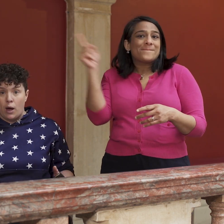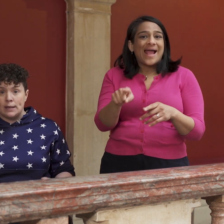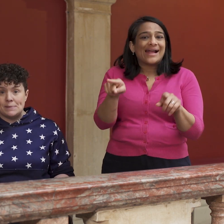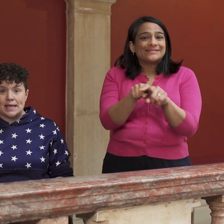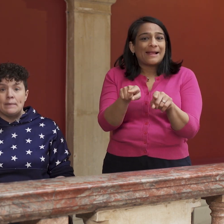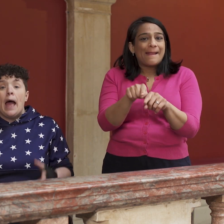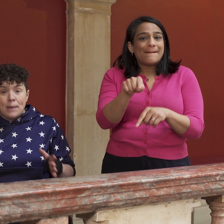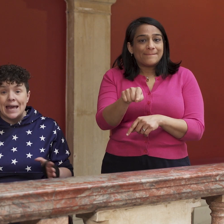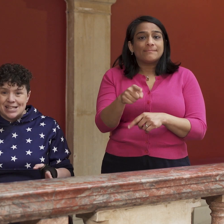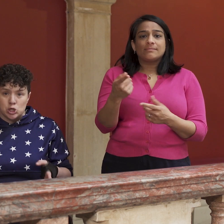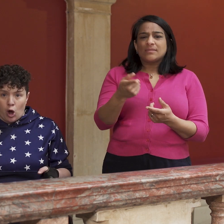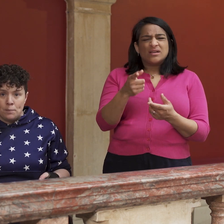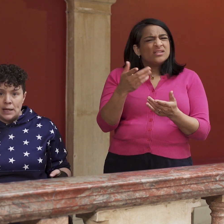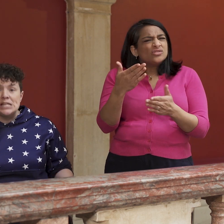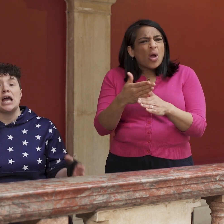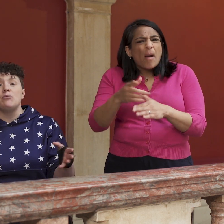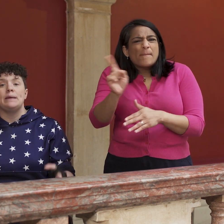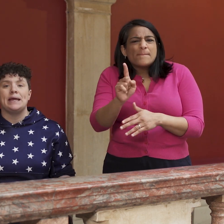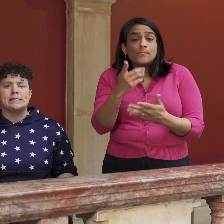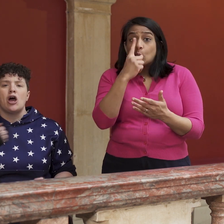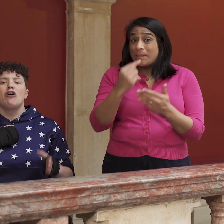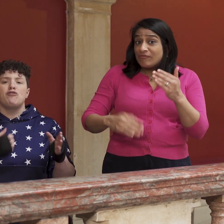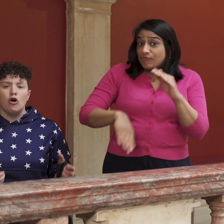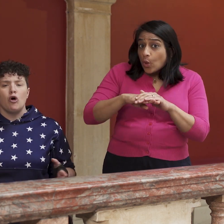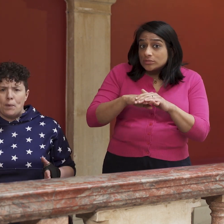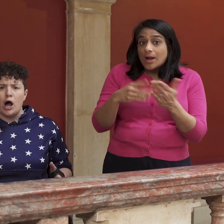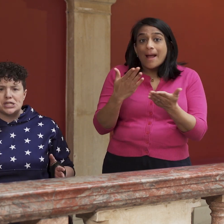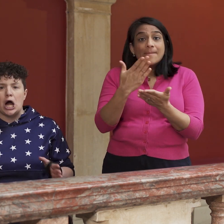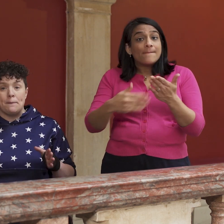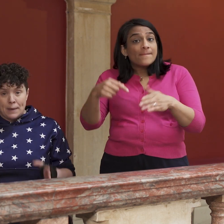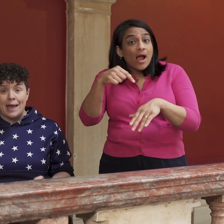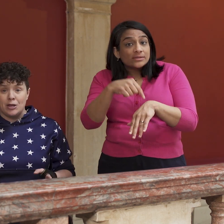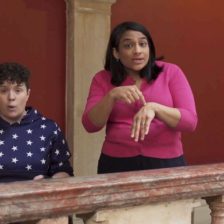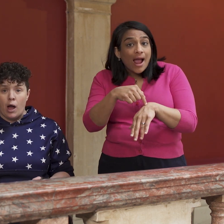biscuit A paid job generally means full or part-time paid work,